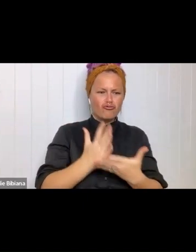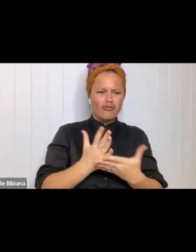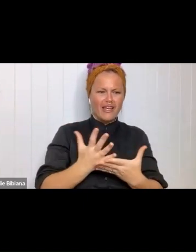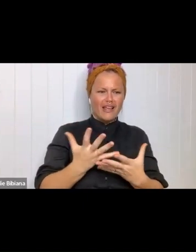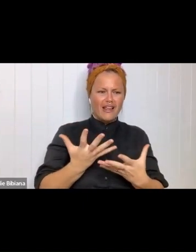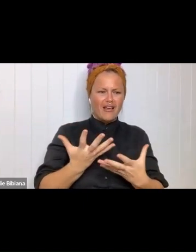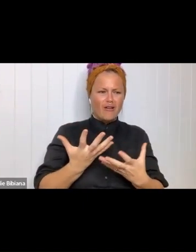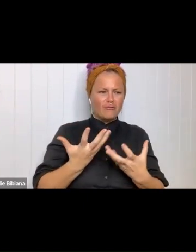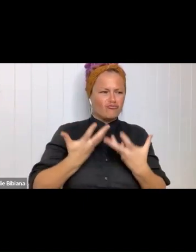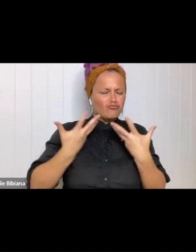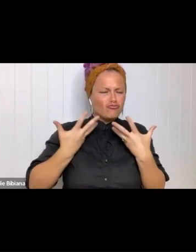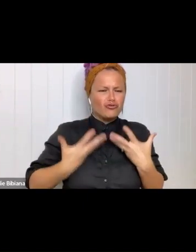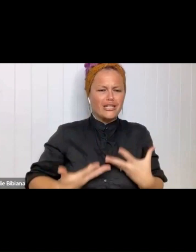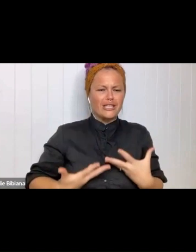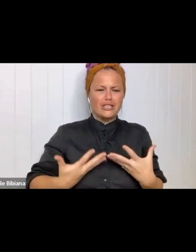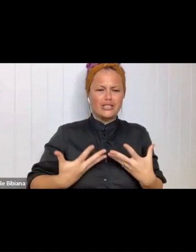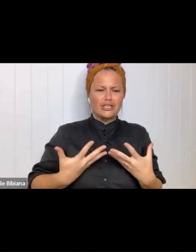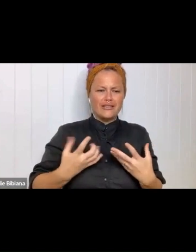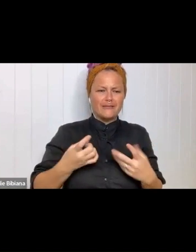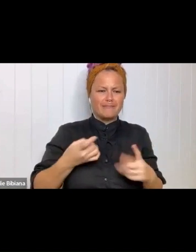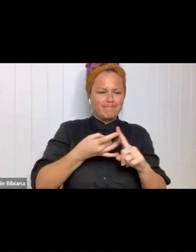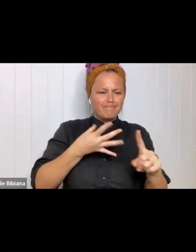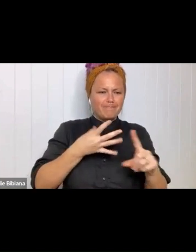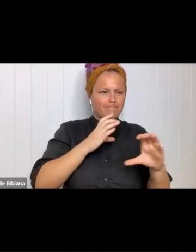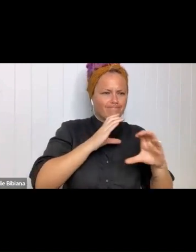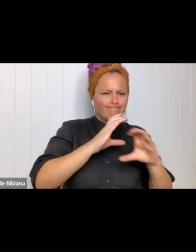conversation around some of the issues that emerge.